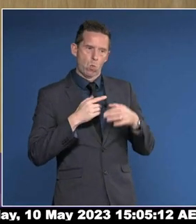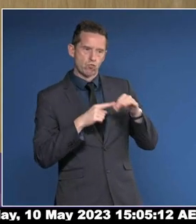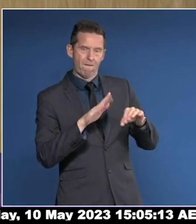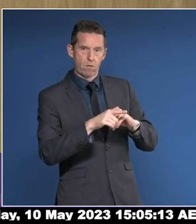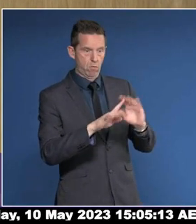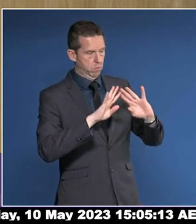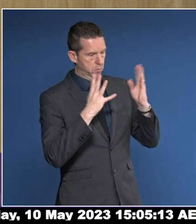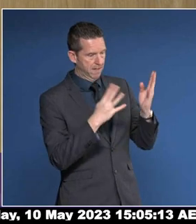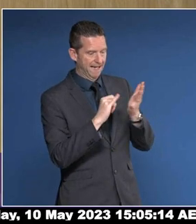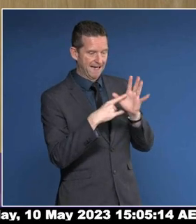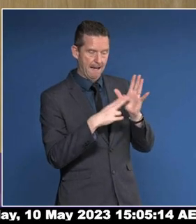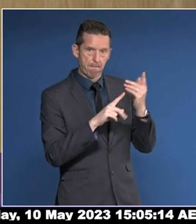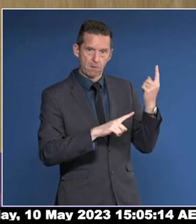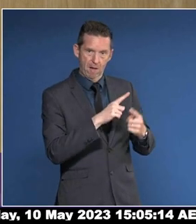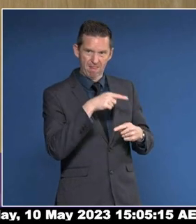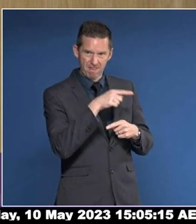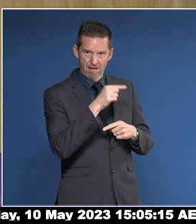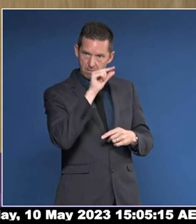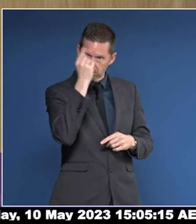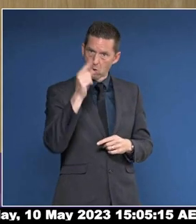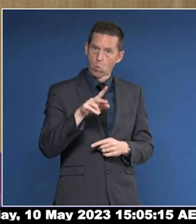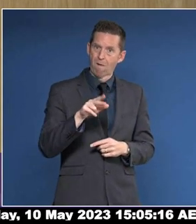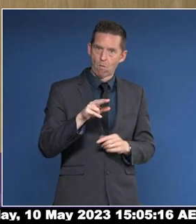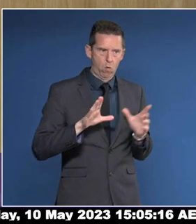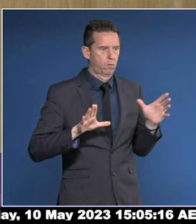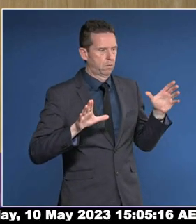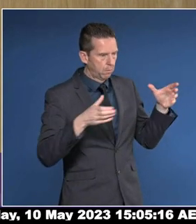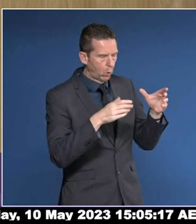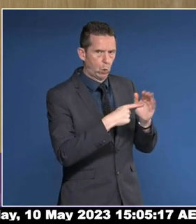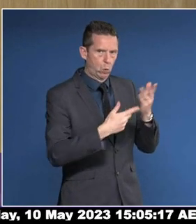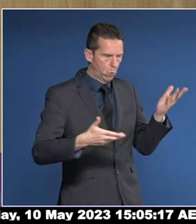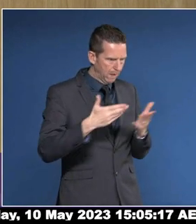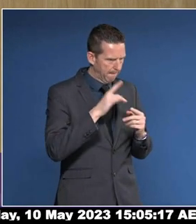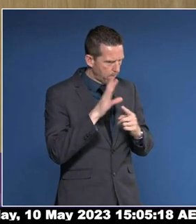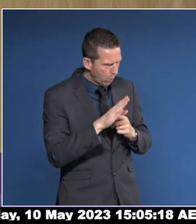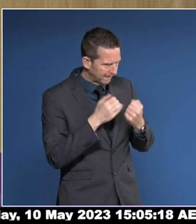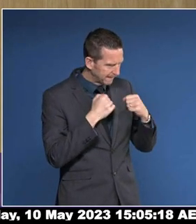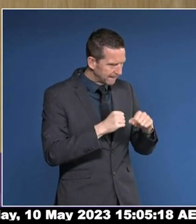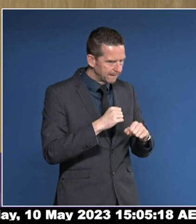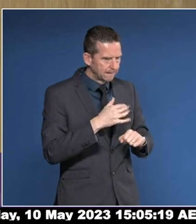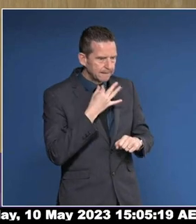a body set up specifically to protect against neglect; correct? Correct.